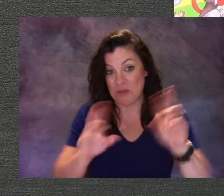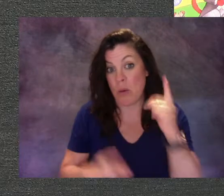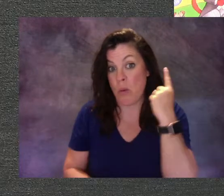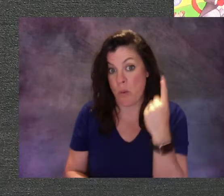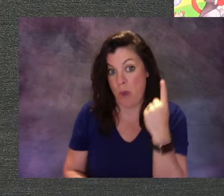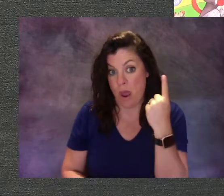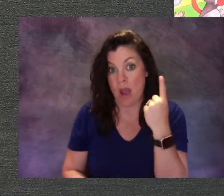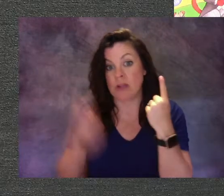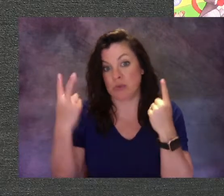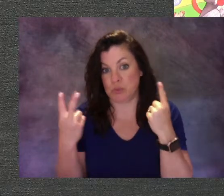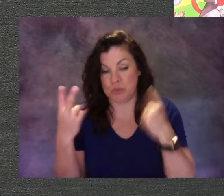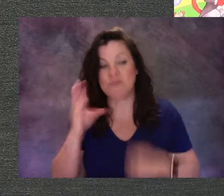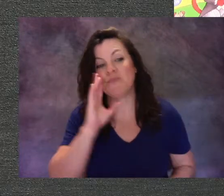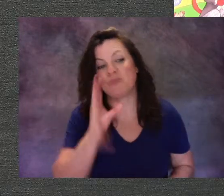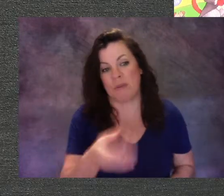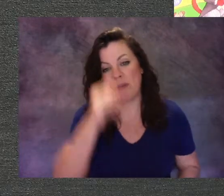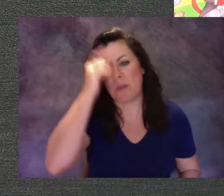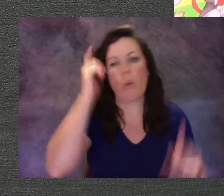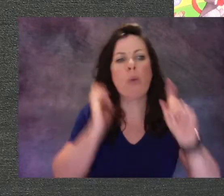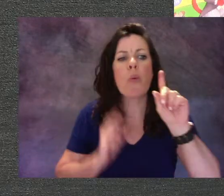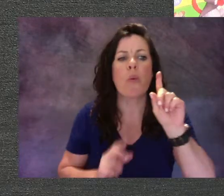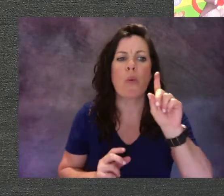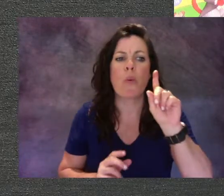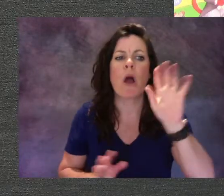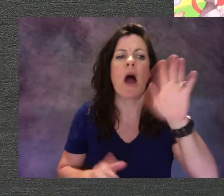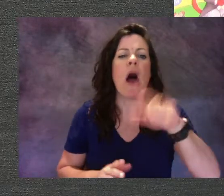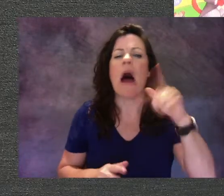Oh. Oh. hold on a second. I have to sneeze.